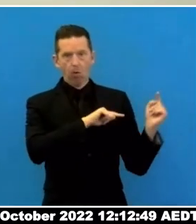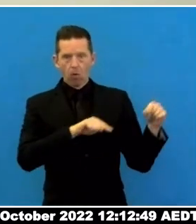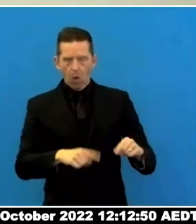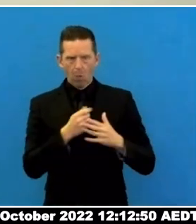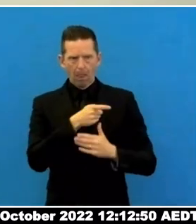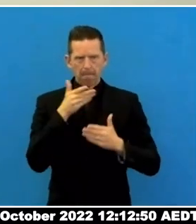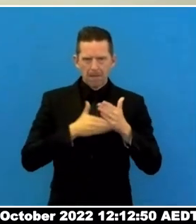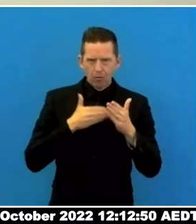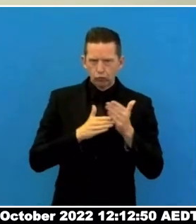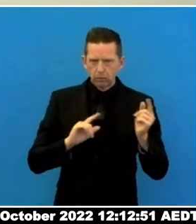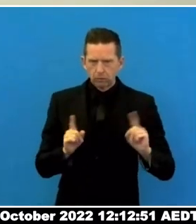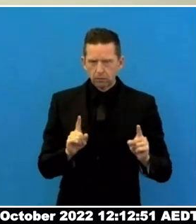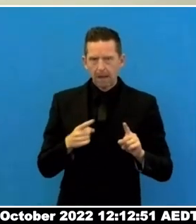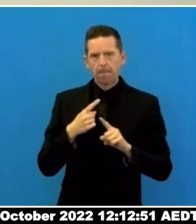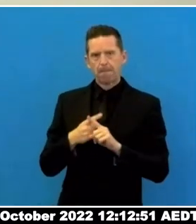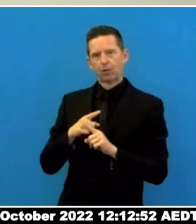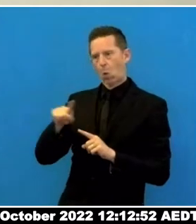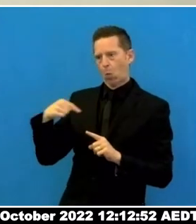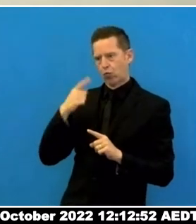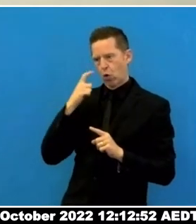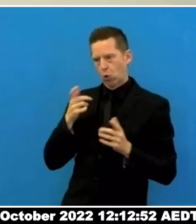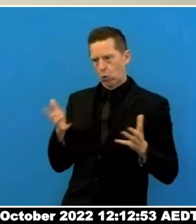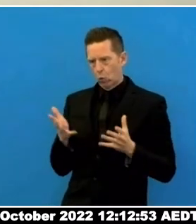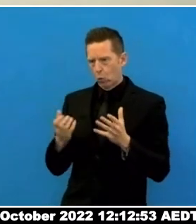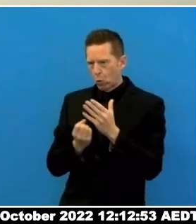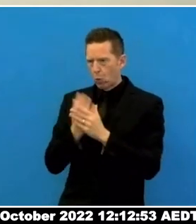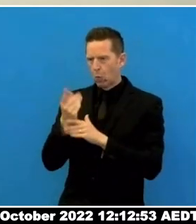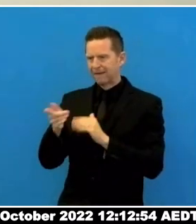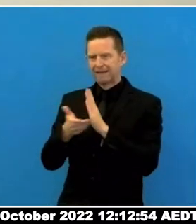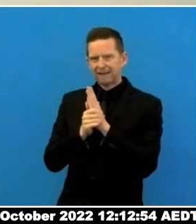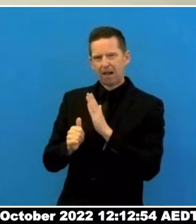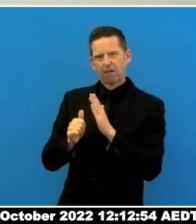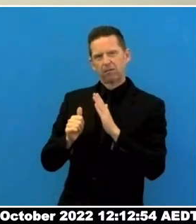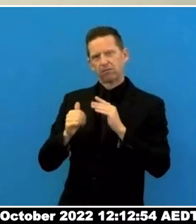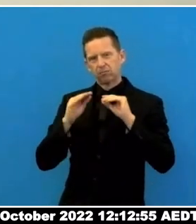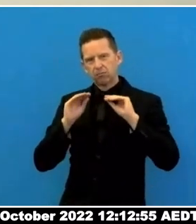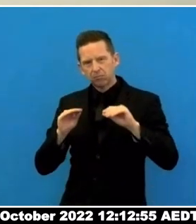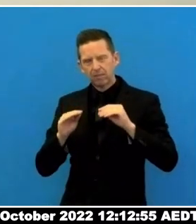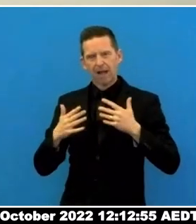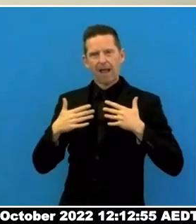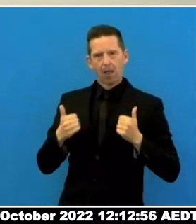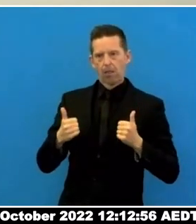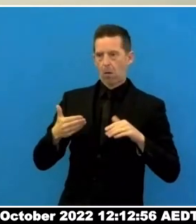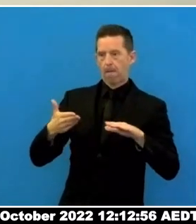And then practice and sector development, we are committed to supporting the health, education, employment and community sectors